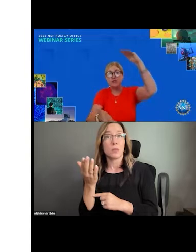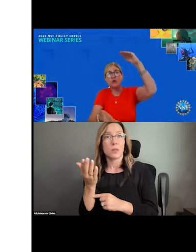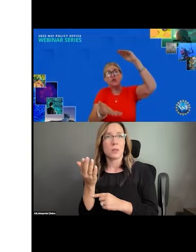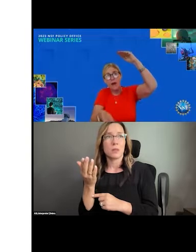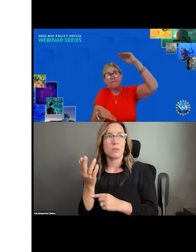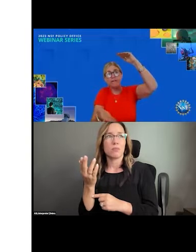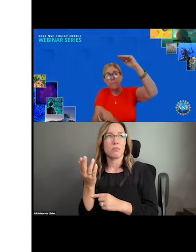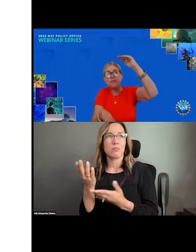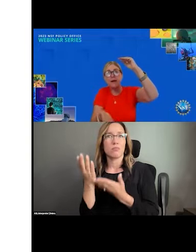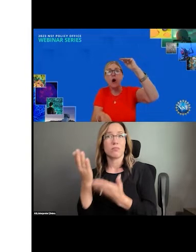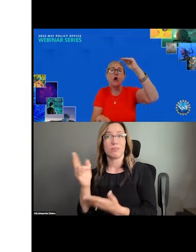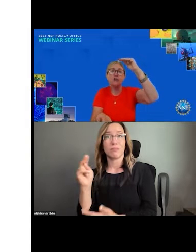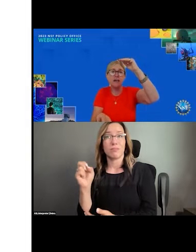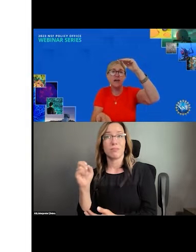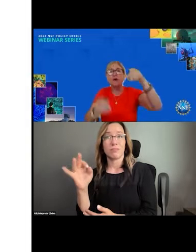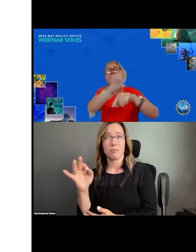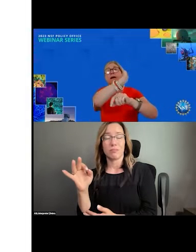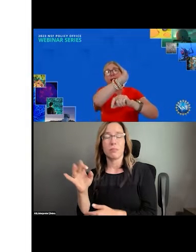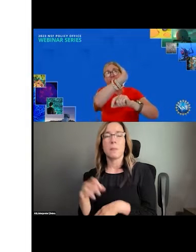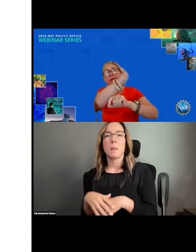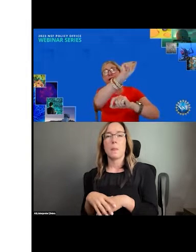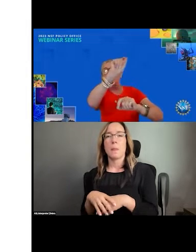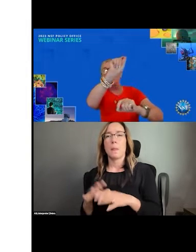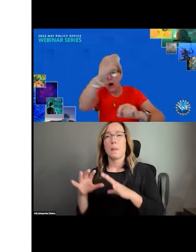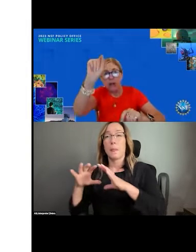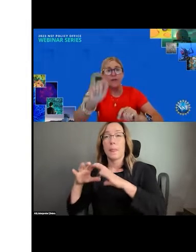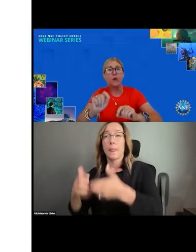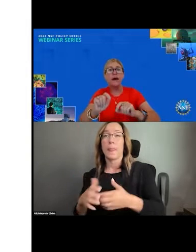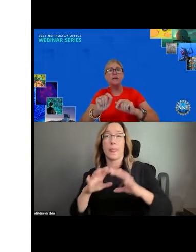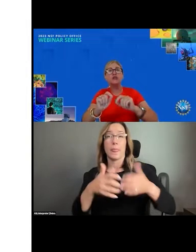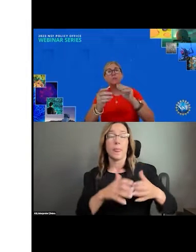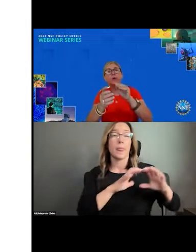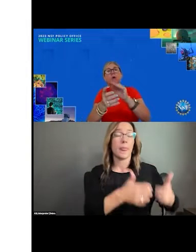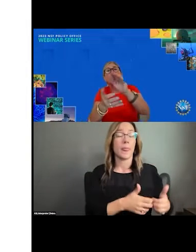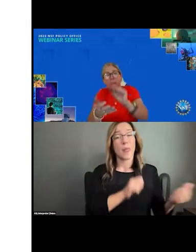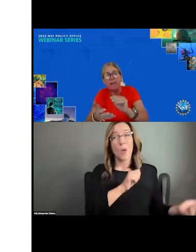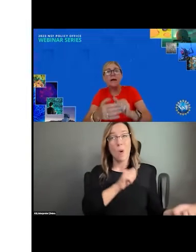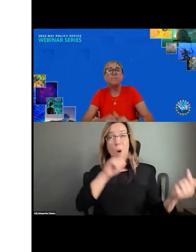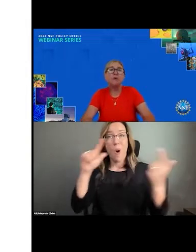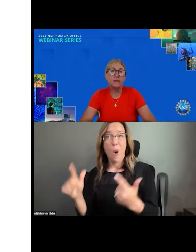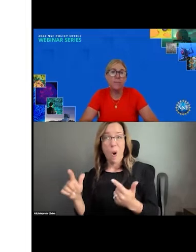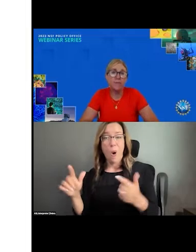to lump them all together and say all of you are eligible, but then put some of